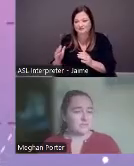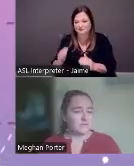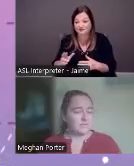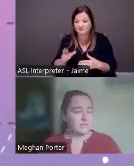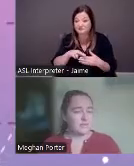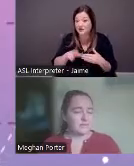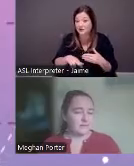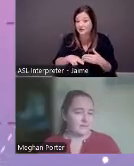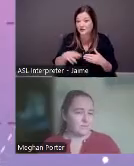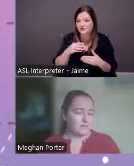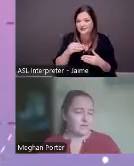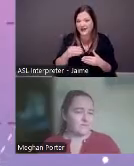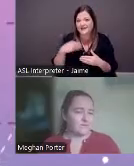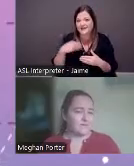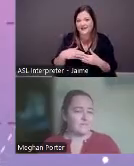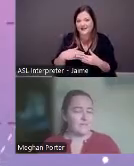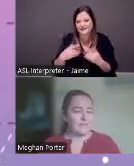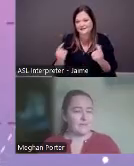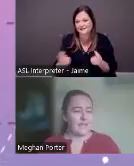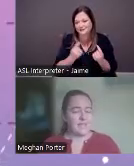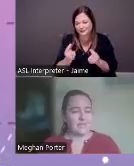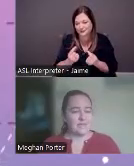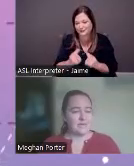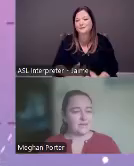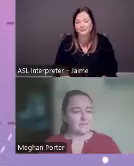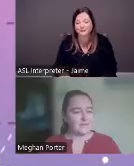from the 2025 campaign and then next steps.